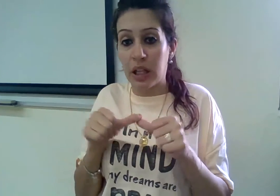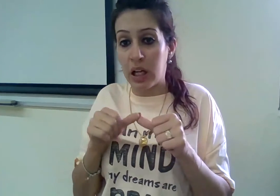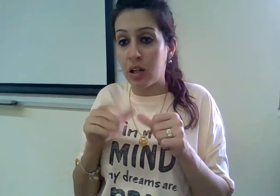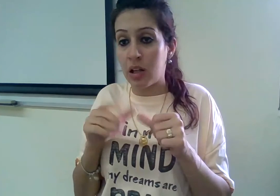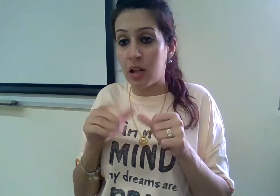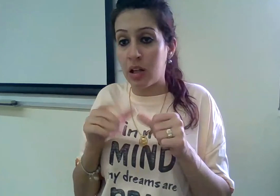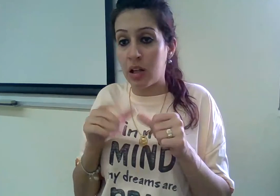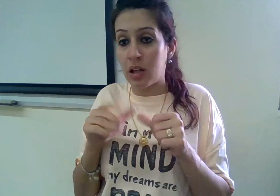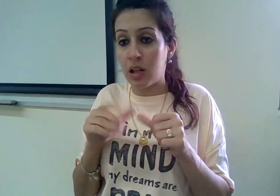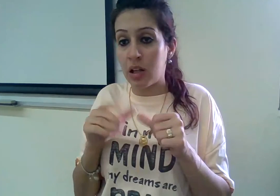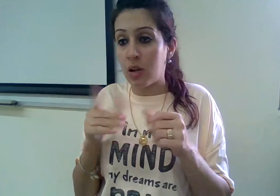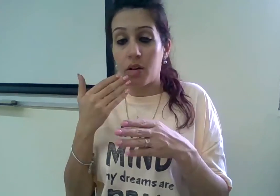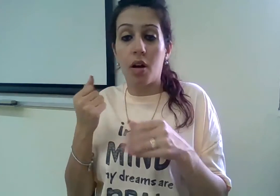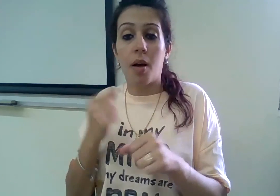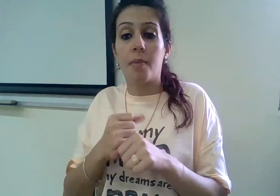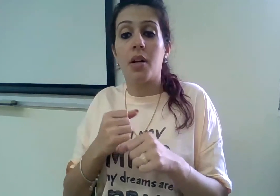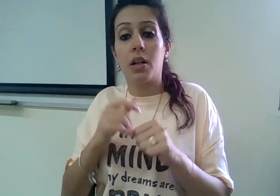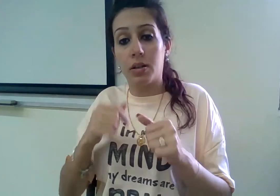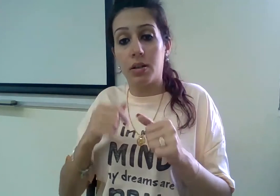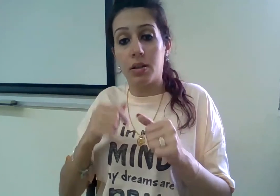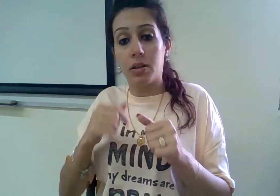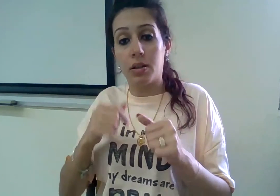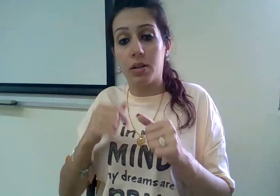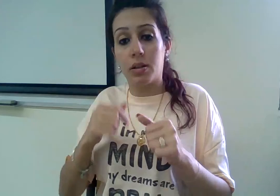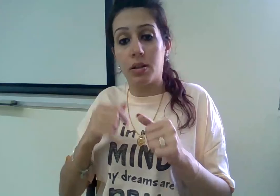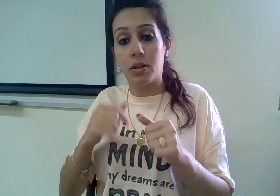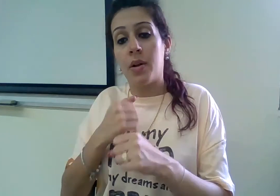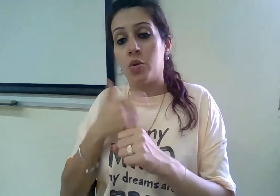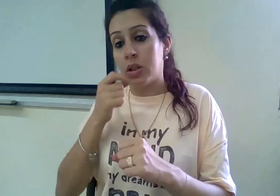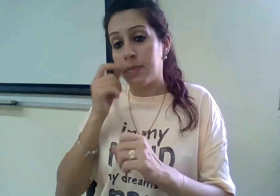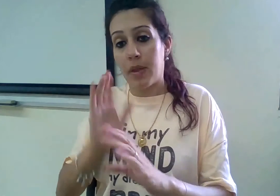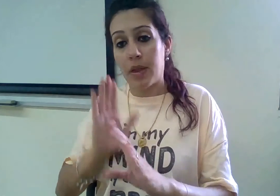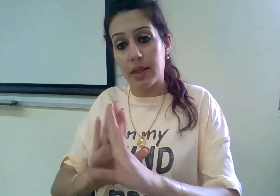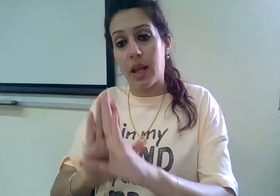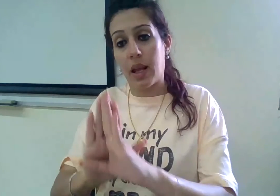from the textbook or from the classroom,